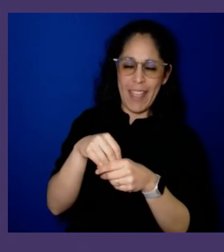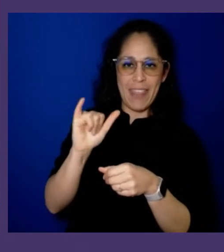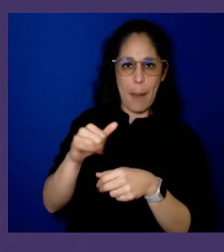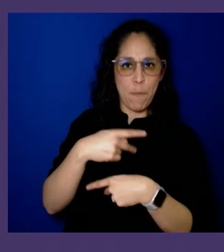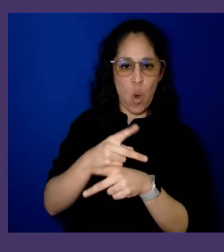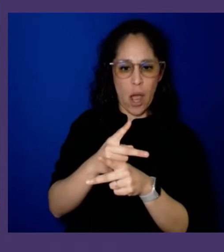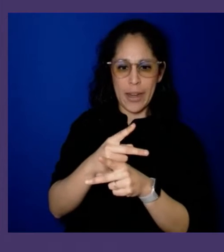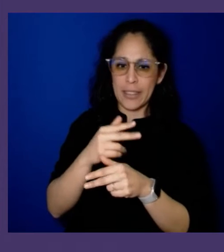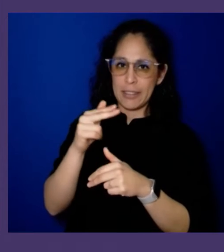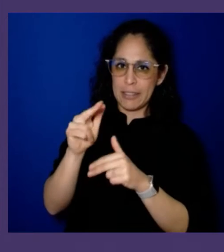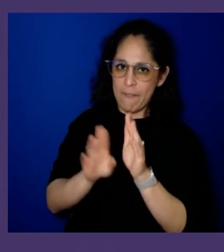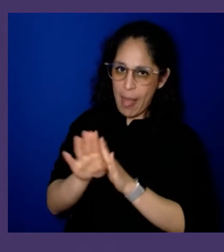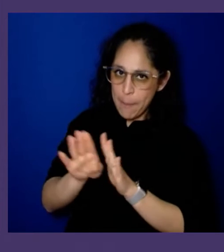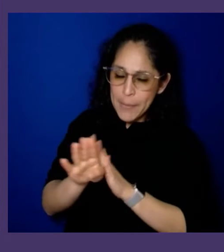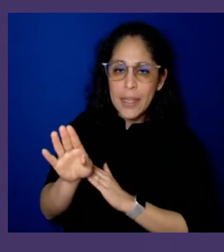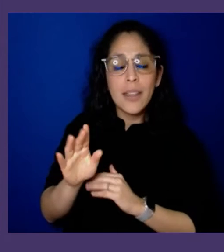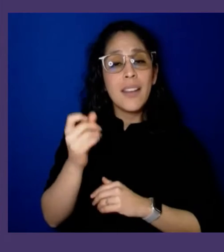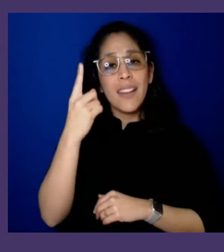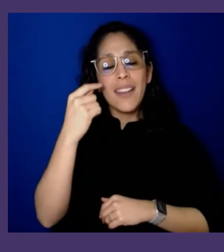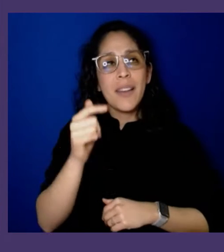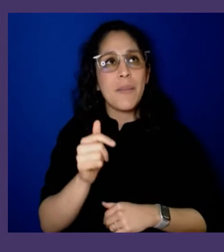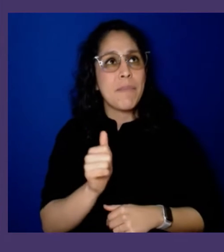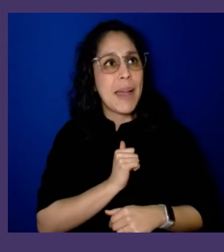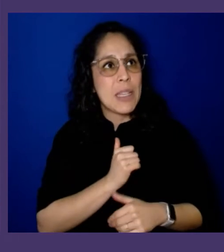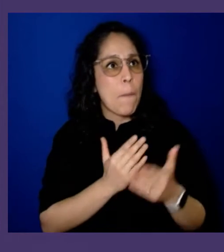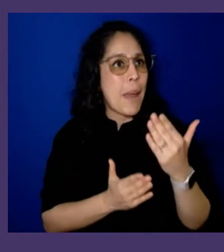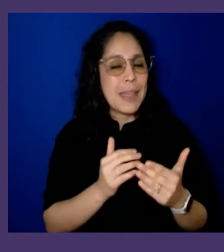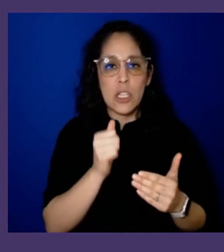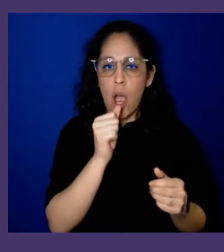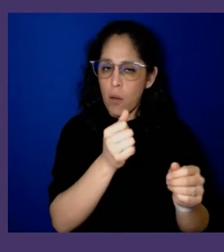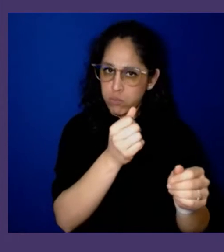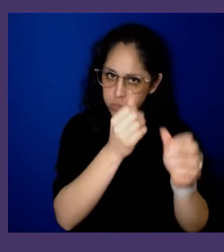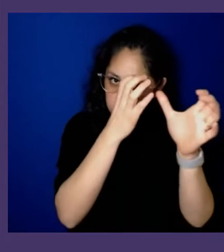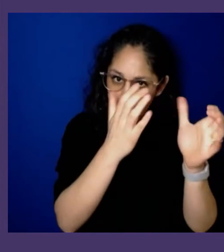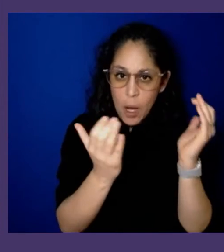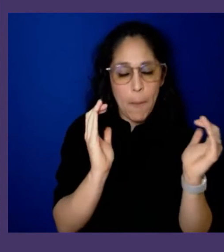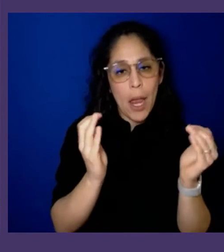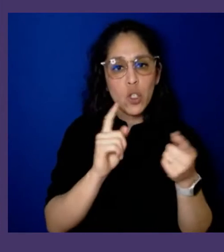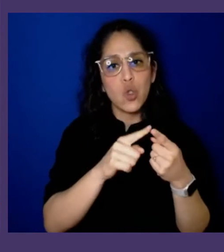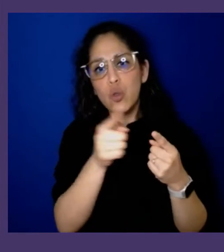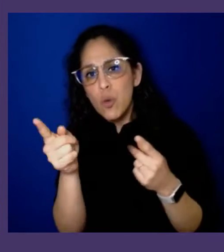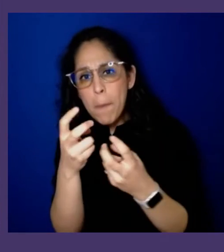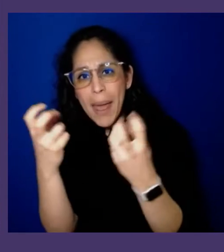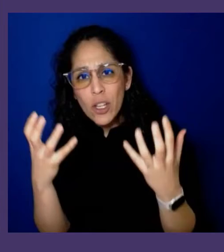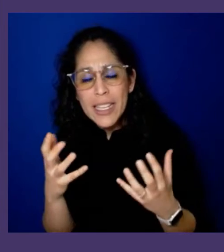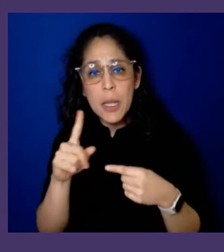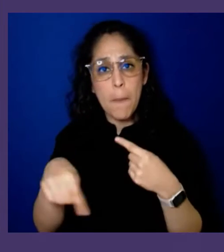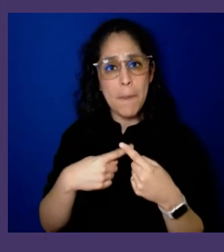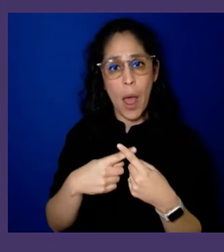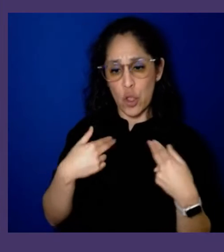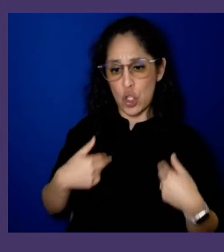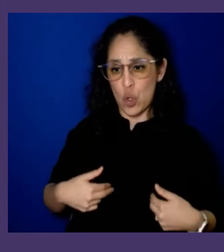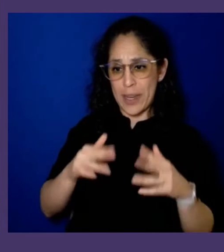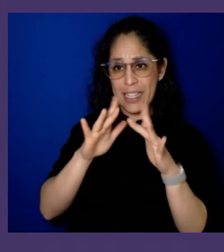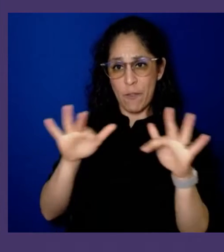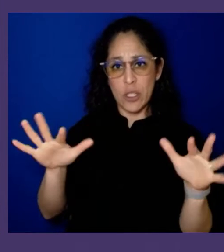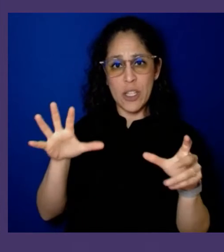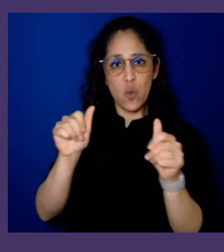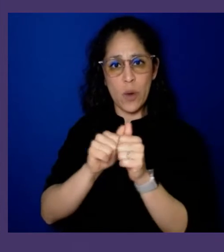especially not as well-versed as many of my fellow panelists here and the amazing diversity of human cognition. I found the materials in the Design For Cognition